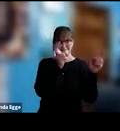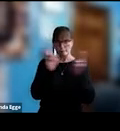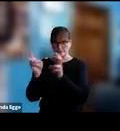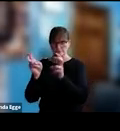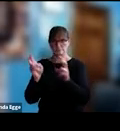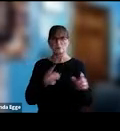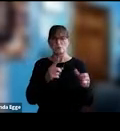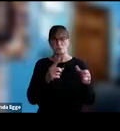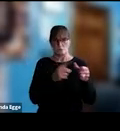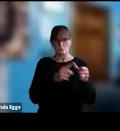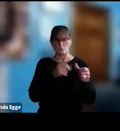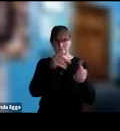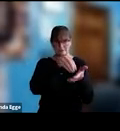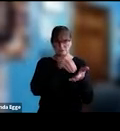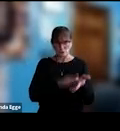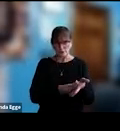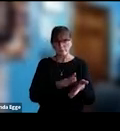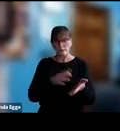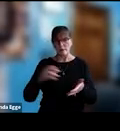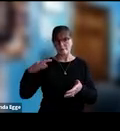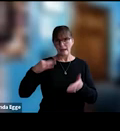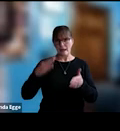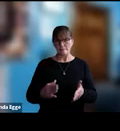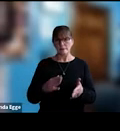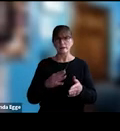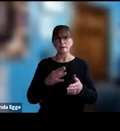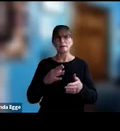is to document the applicant's substance use history.